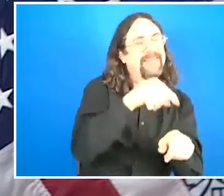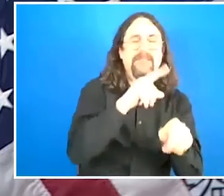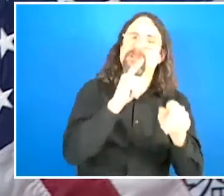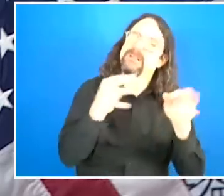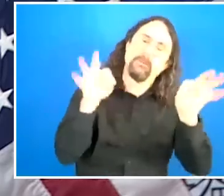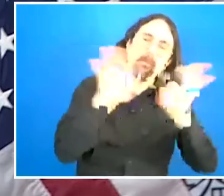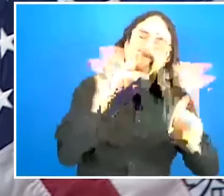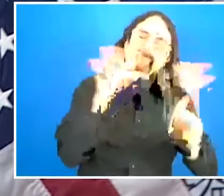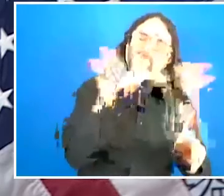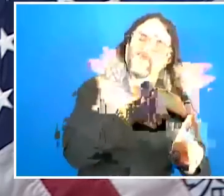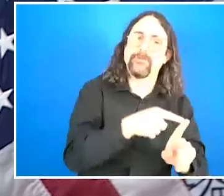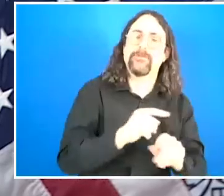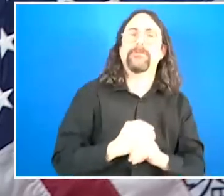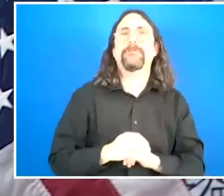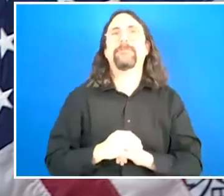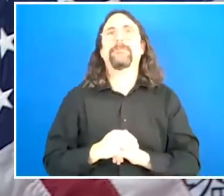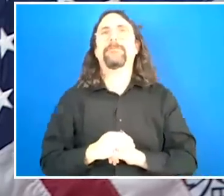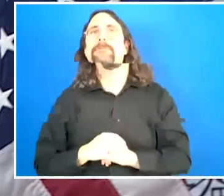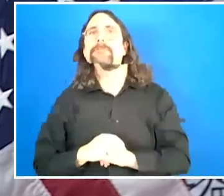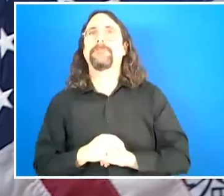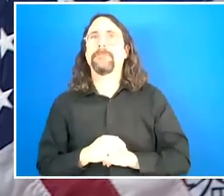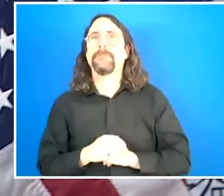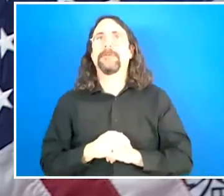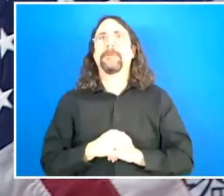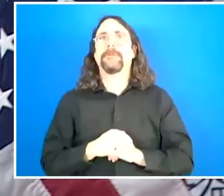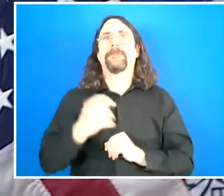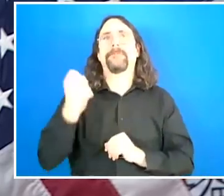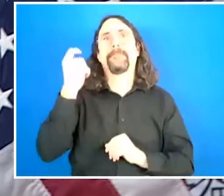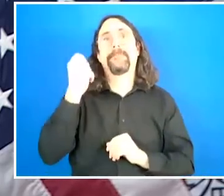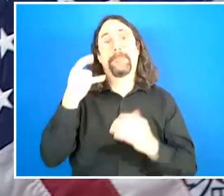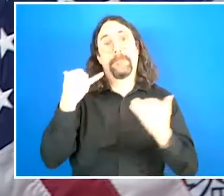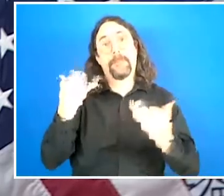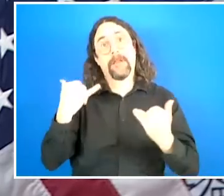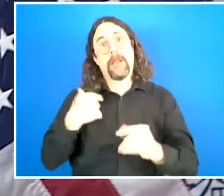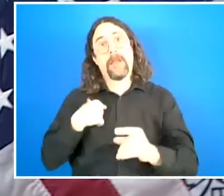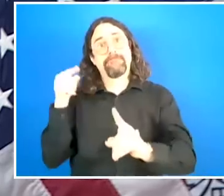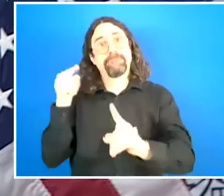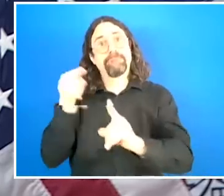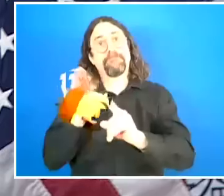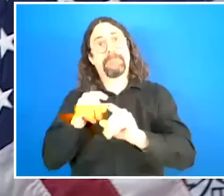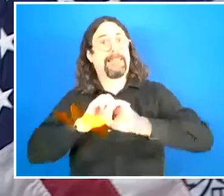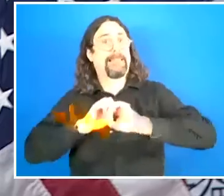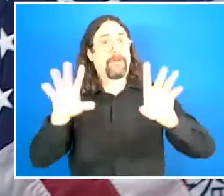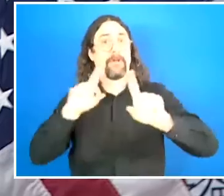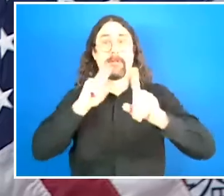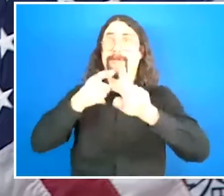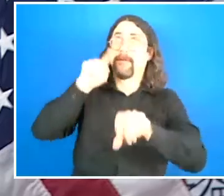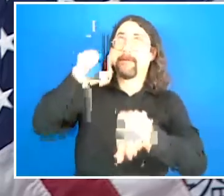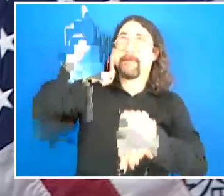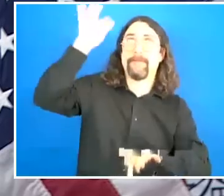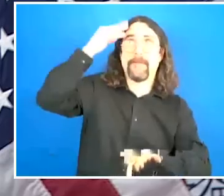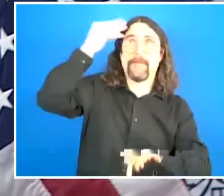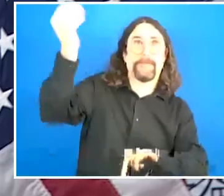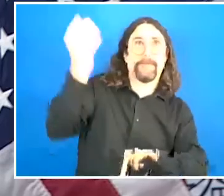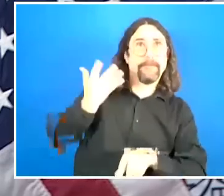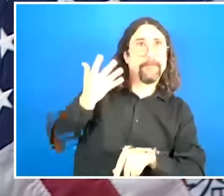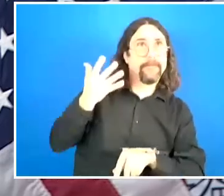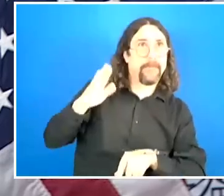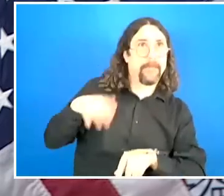IT'S BEEN THE KIND OF UNEVEN SITUATION. I'D LIKE TO GET CLEAR ANSWERS SO WE CAN PRESENT THEM TO THE